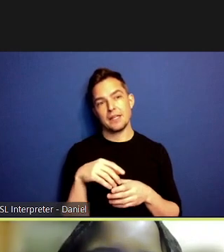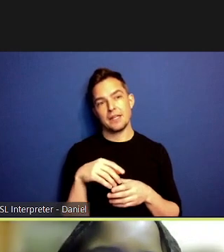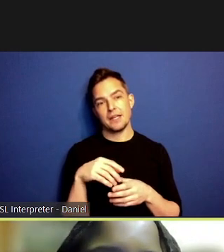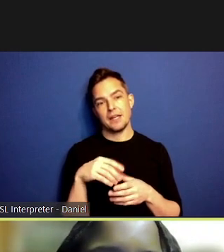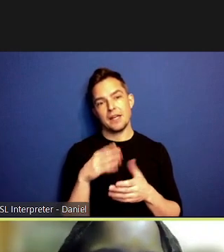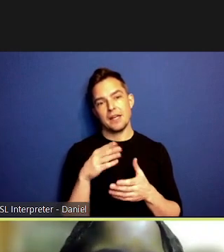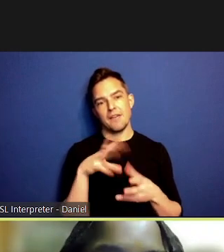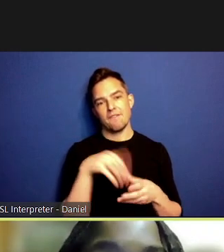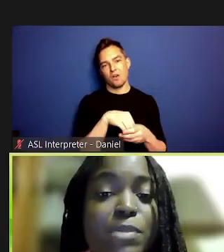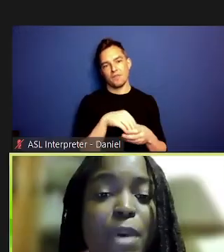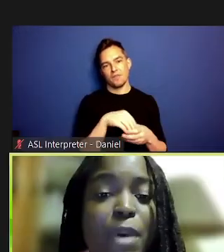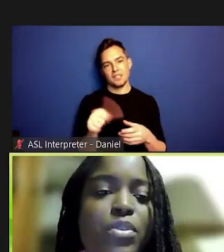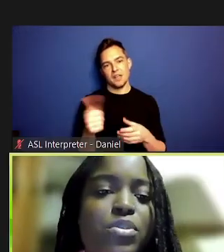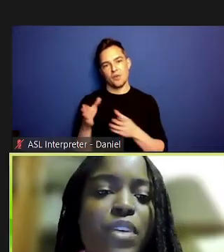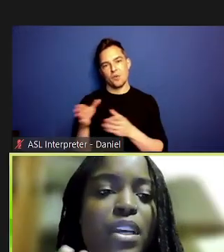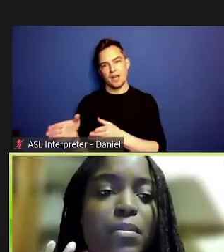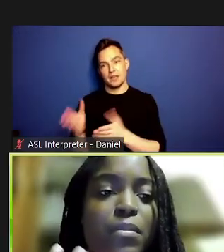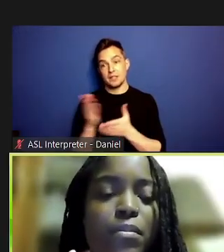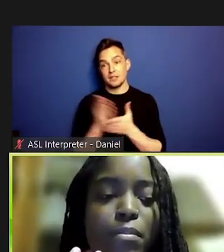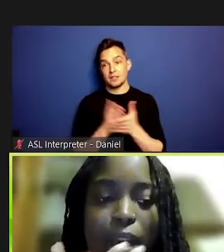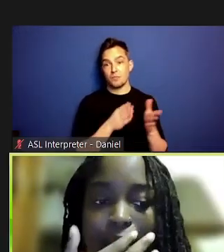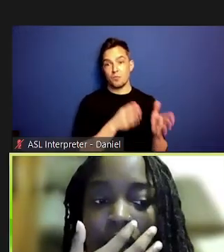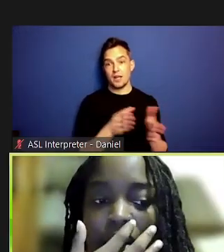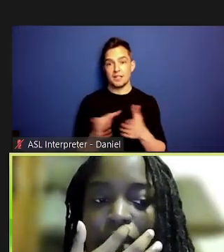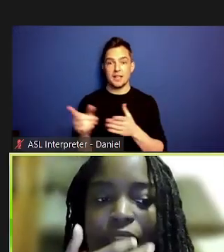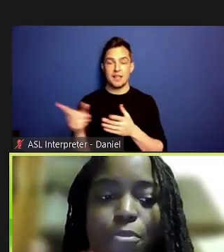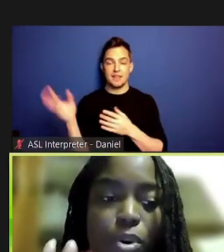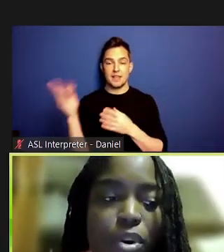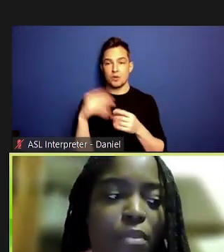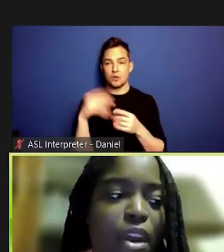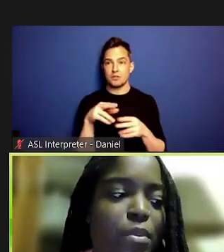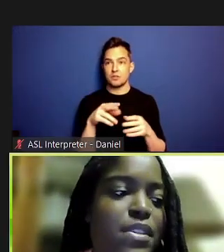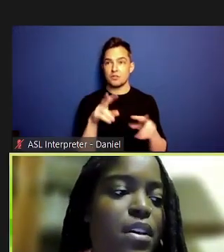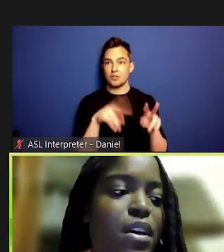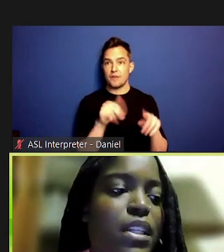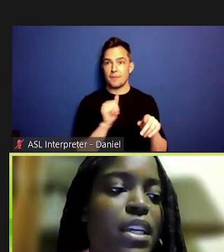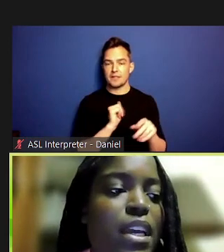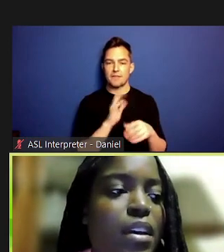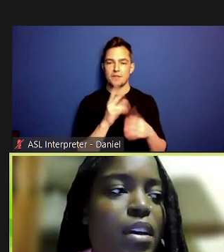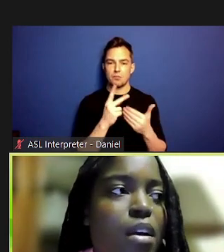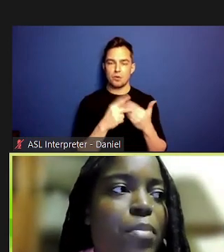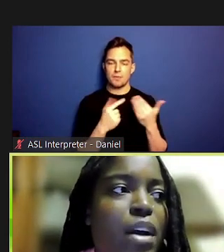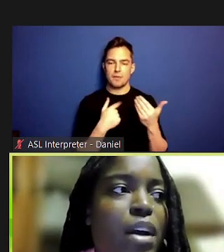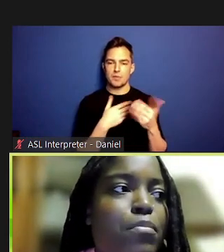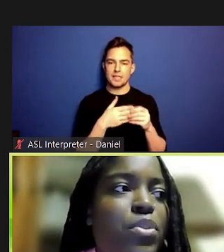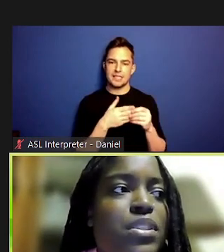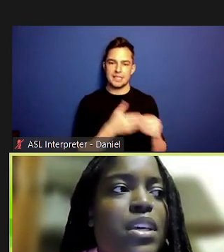some respects, they were surveilling myself and the program that I was leading. But mostly